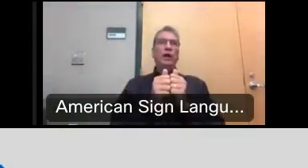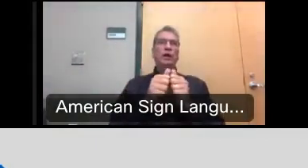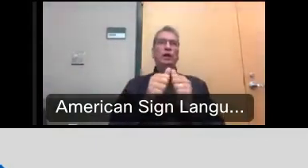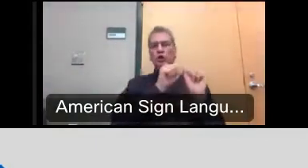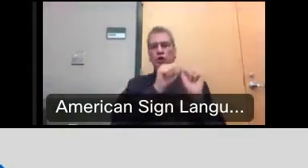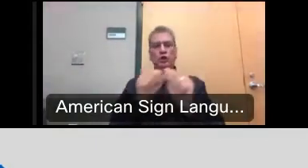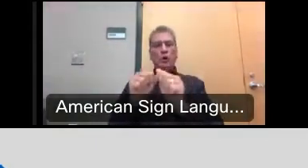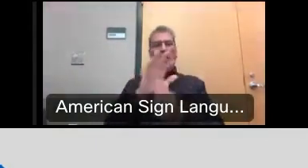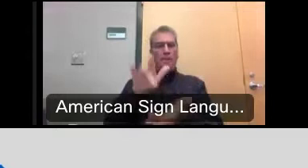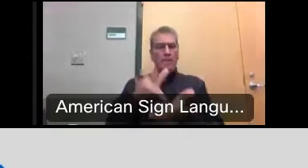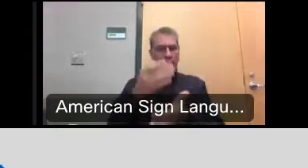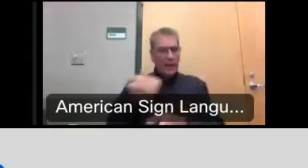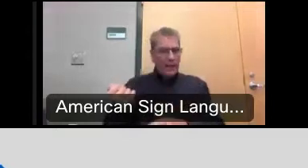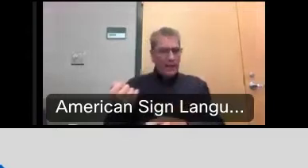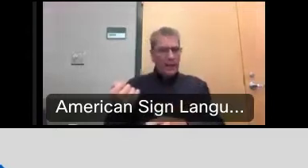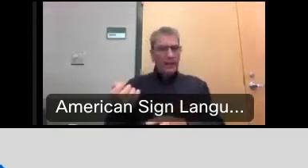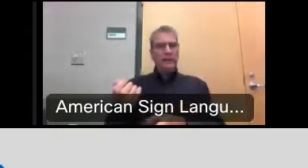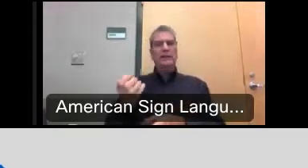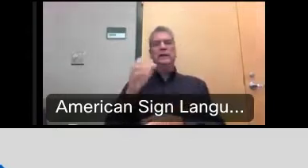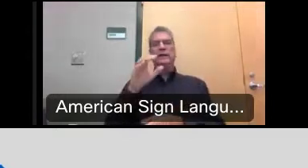consumables. We had to do a lot of coordination. We had